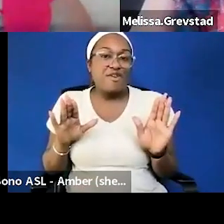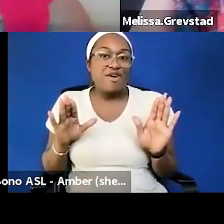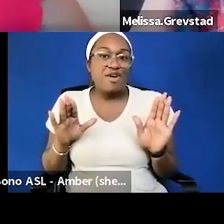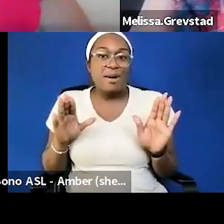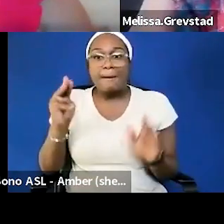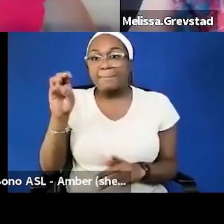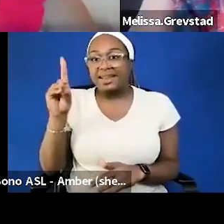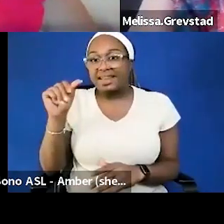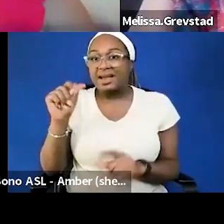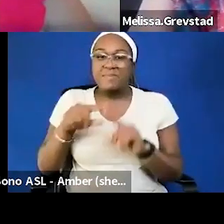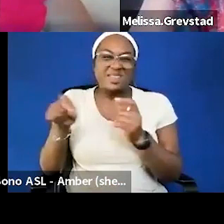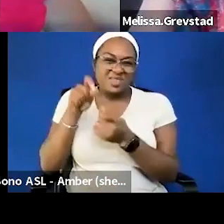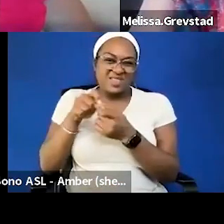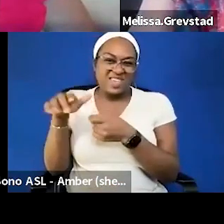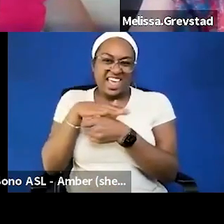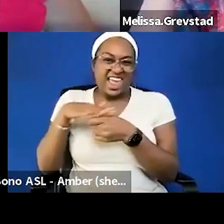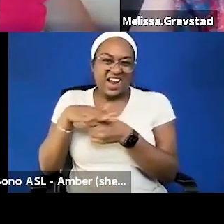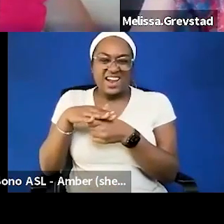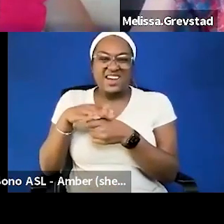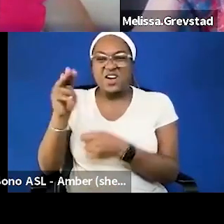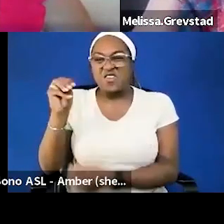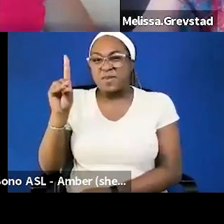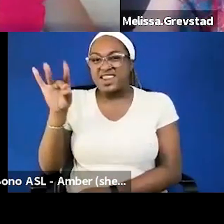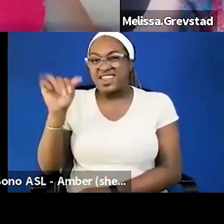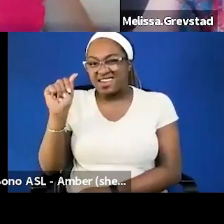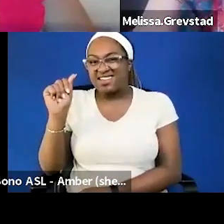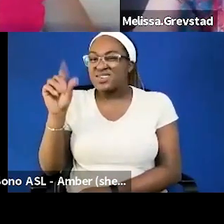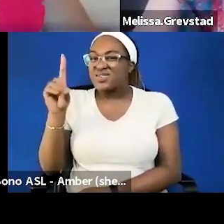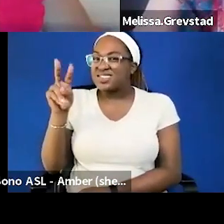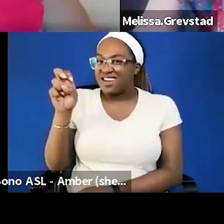some particular areas of media where Dove gets called out